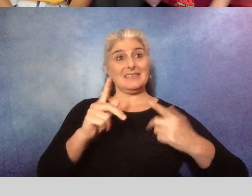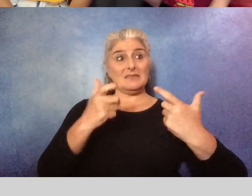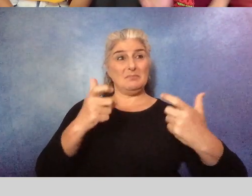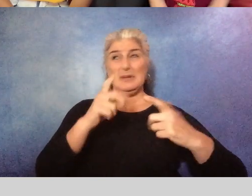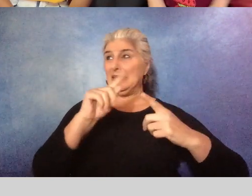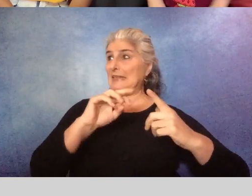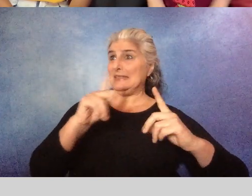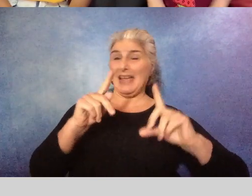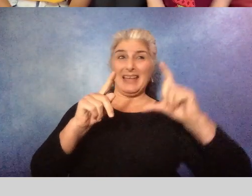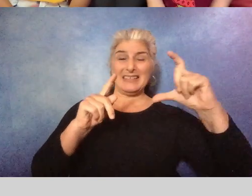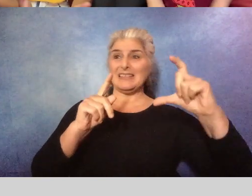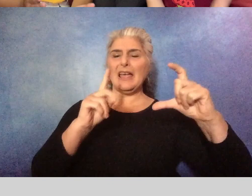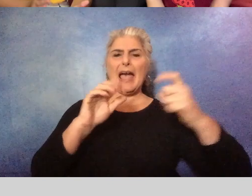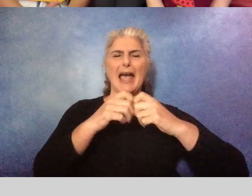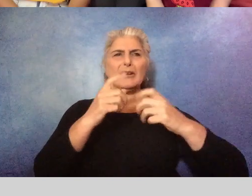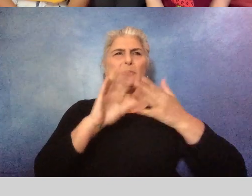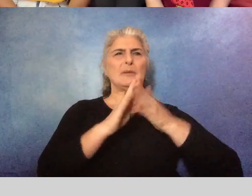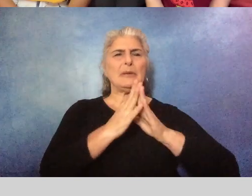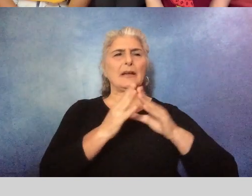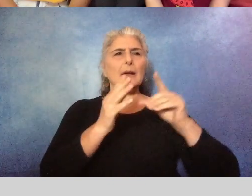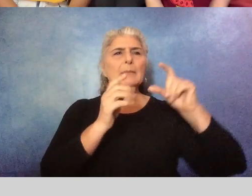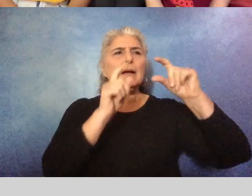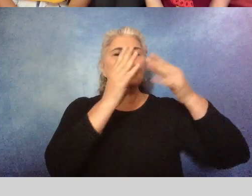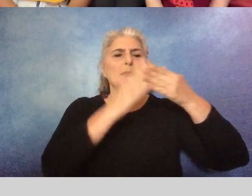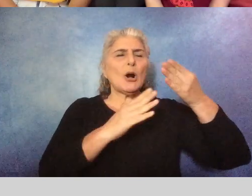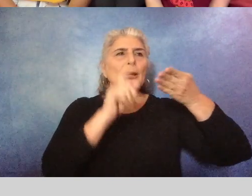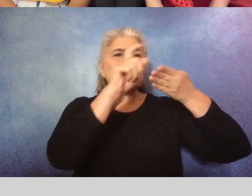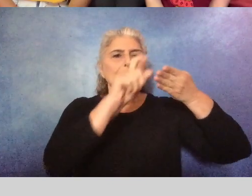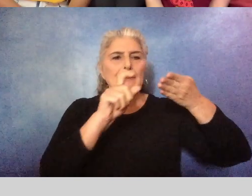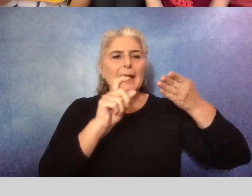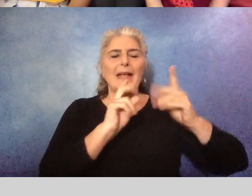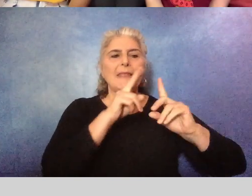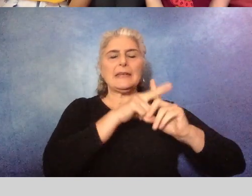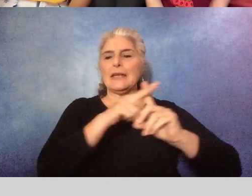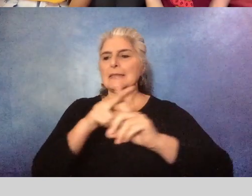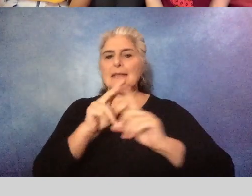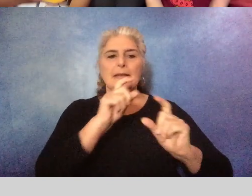yeah. This, this meeting became a real necessity.